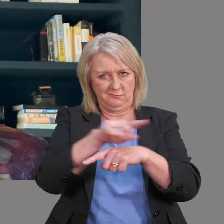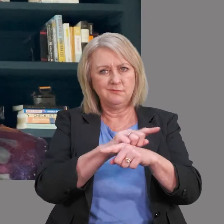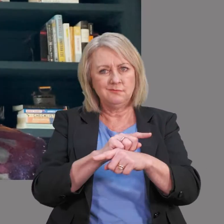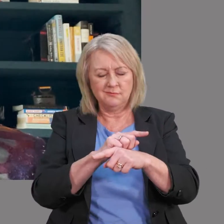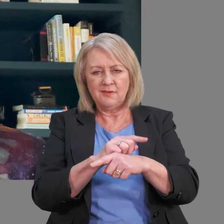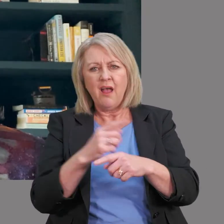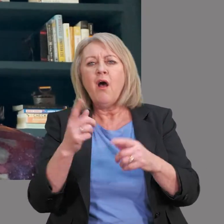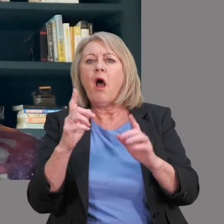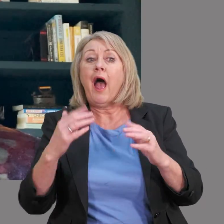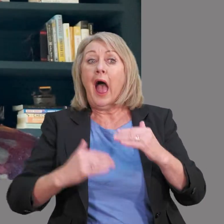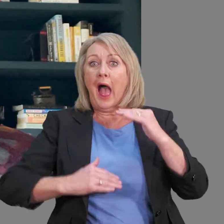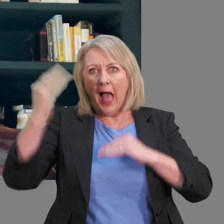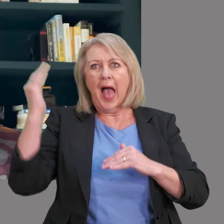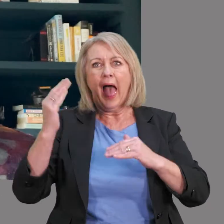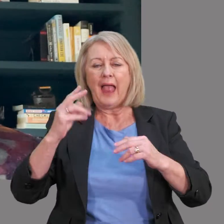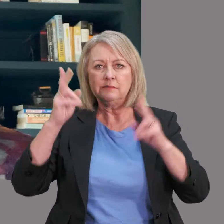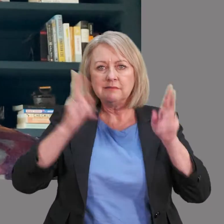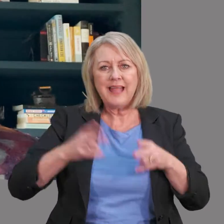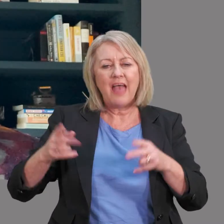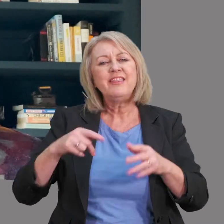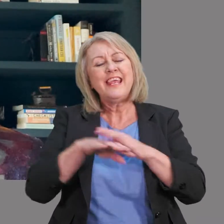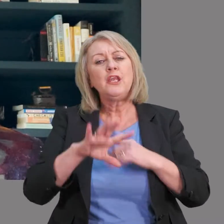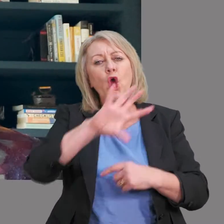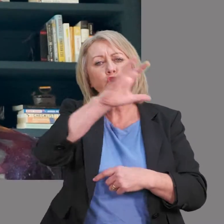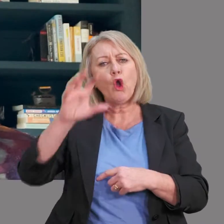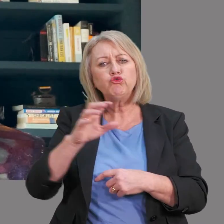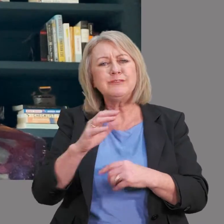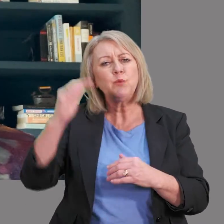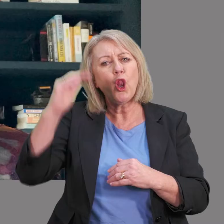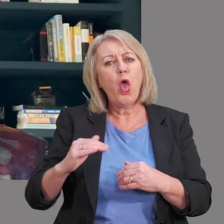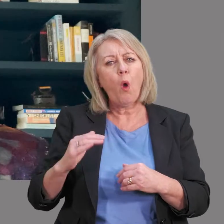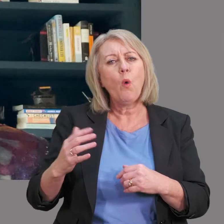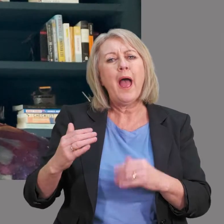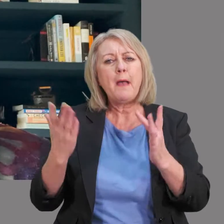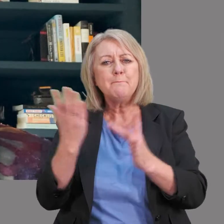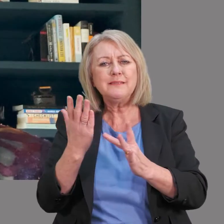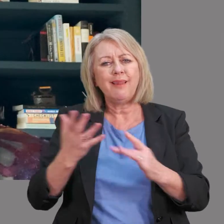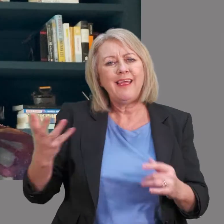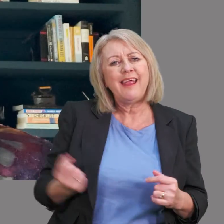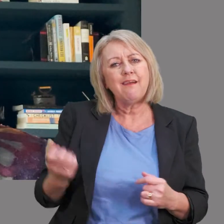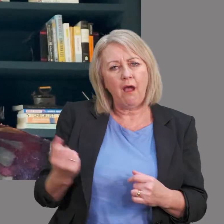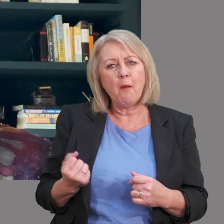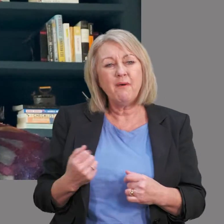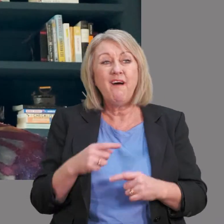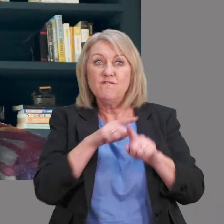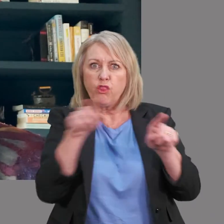accounting for the disproportionally high maternal morbidity and mortality in low-and-middle-income countries